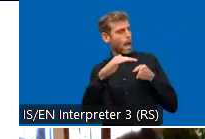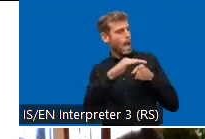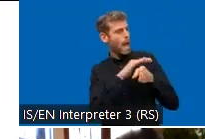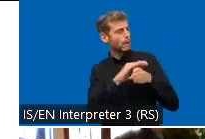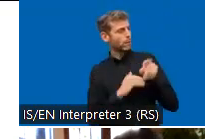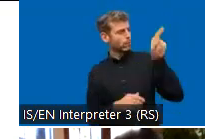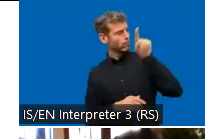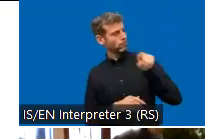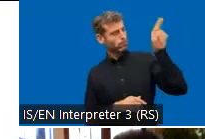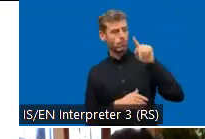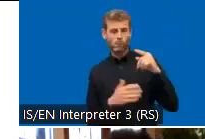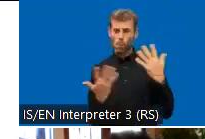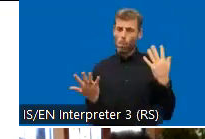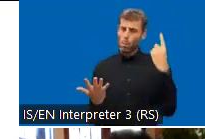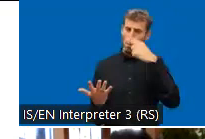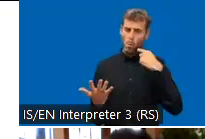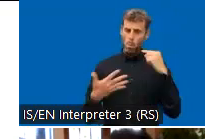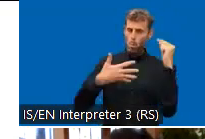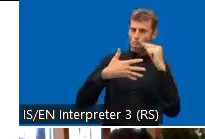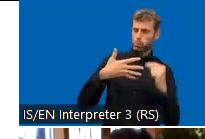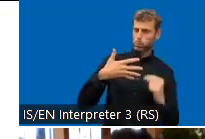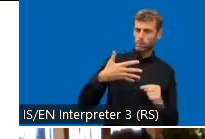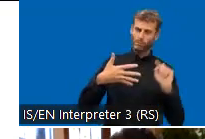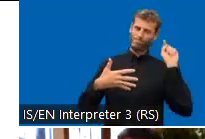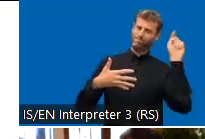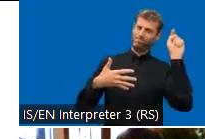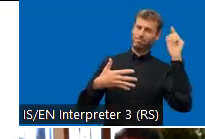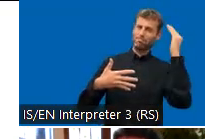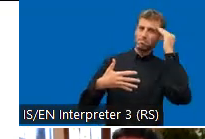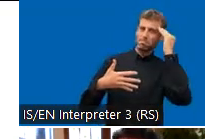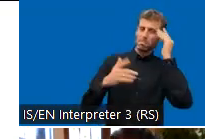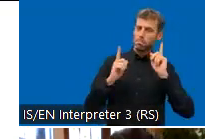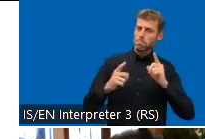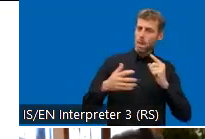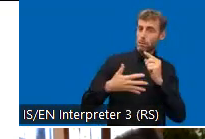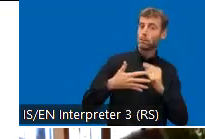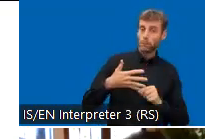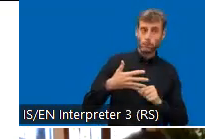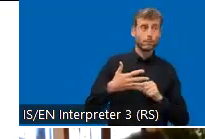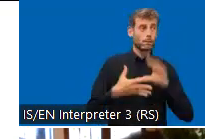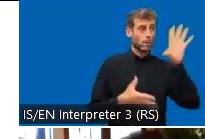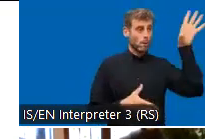So we're really in our next year, an initiative around strategic leadership. There won't be a professional certification.